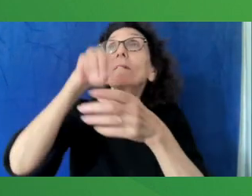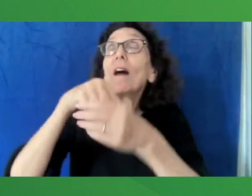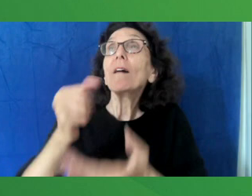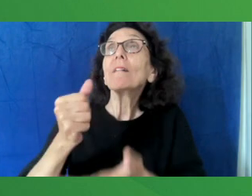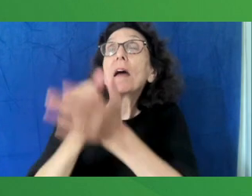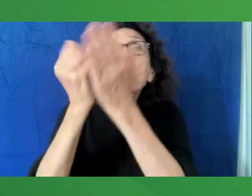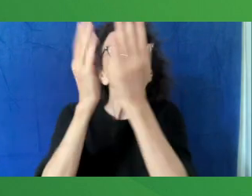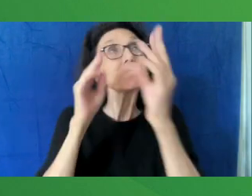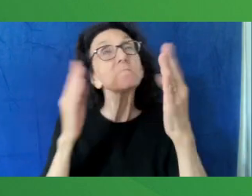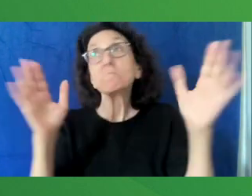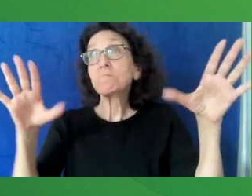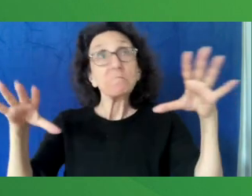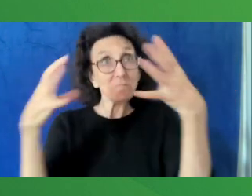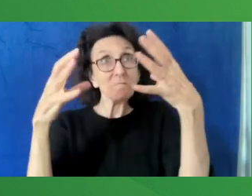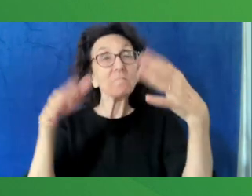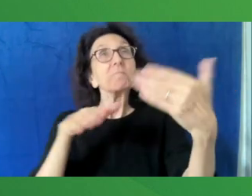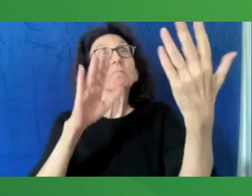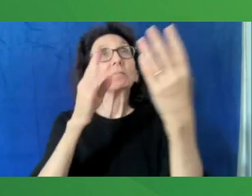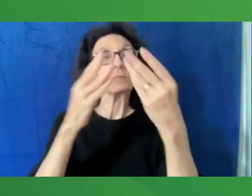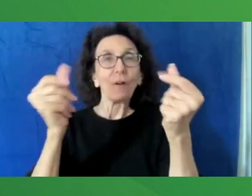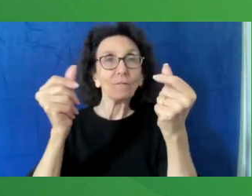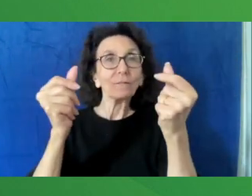Next slide, please.